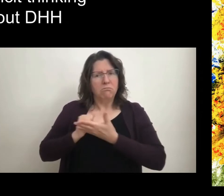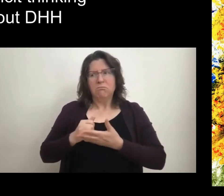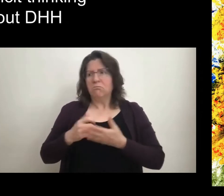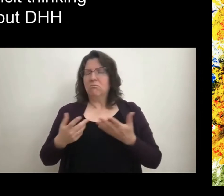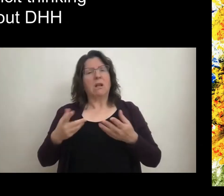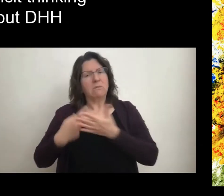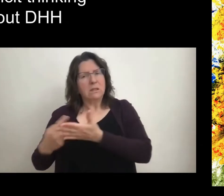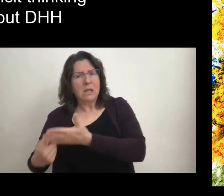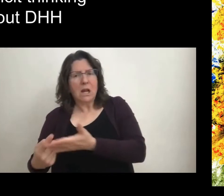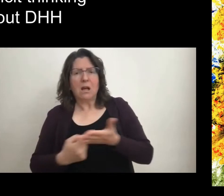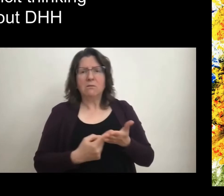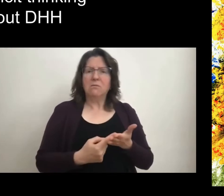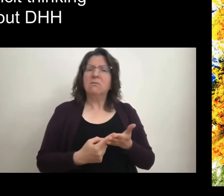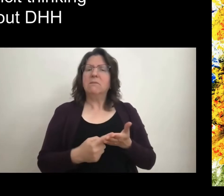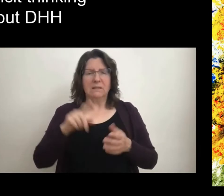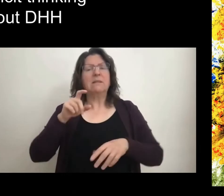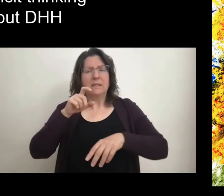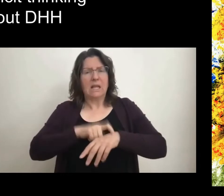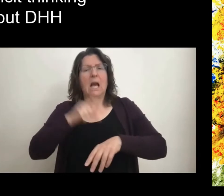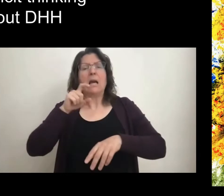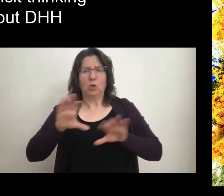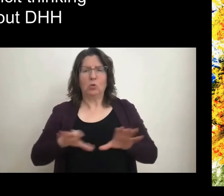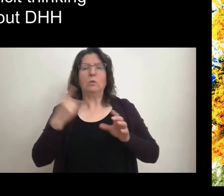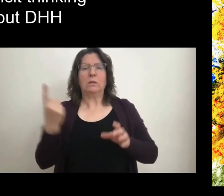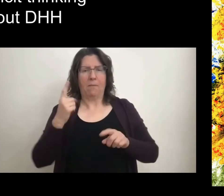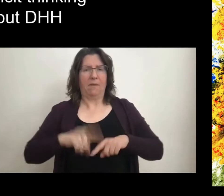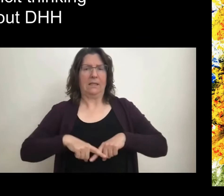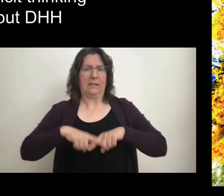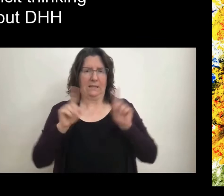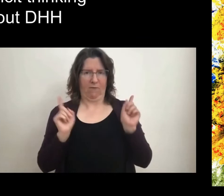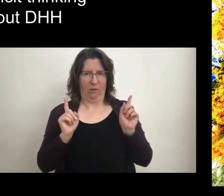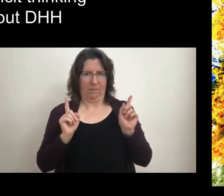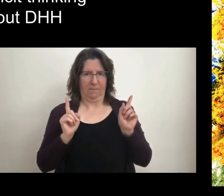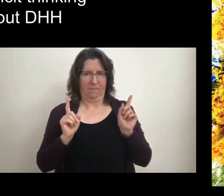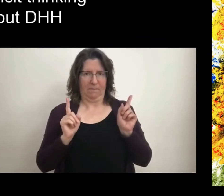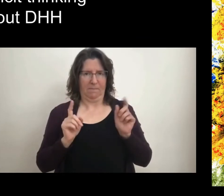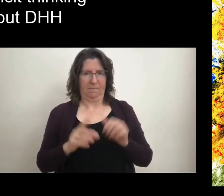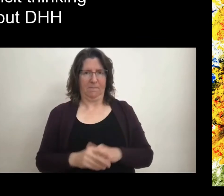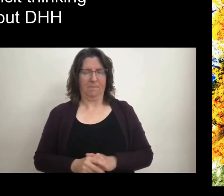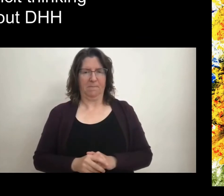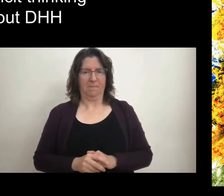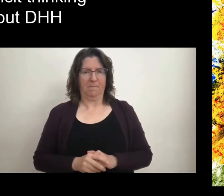Through our conversations we had concluded that it was time for me to do something different.